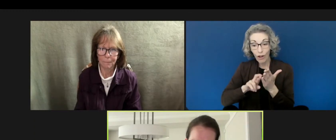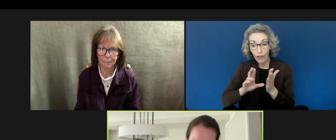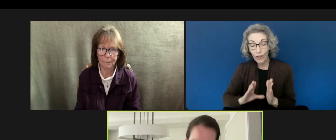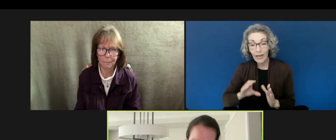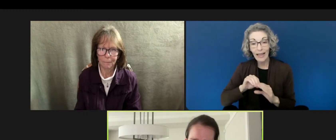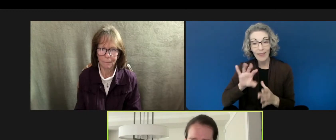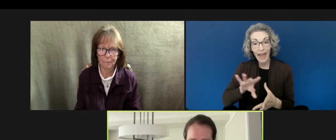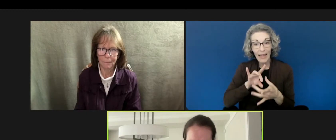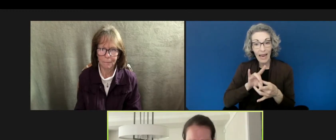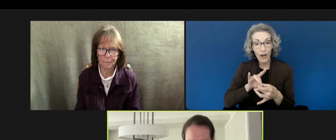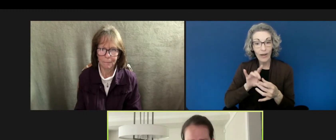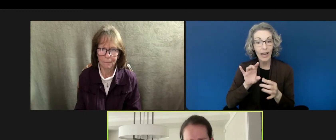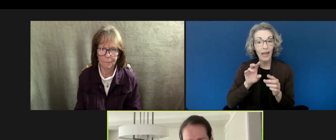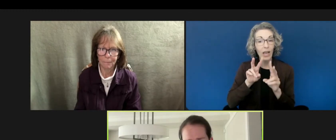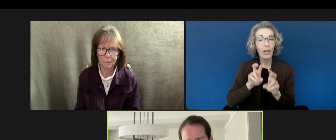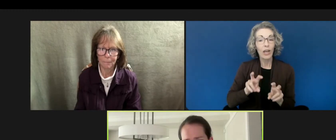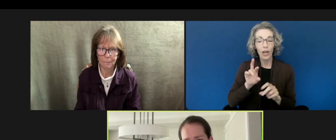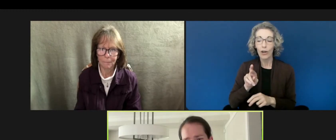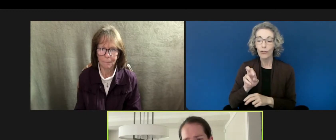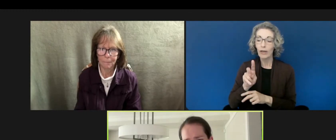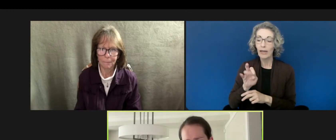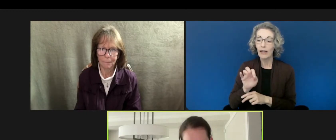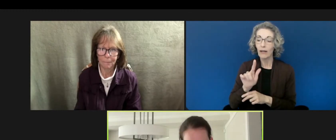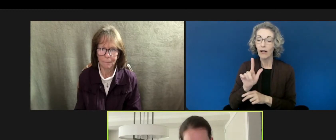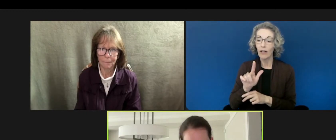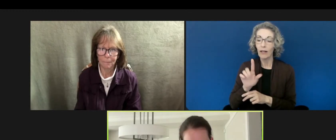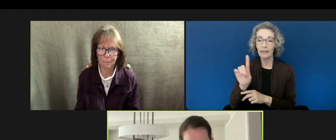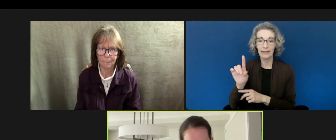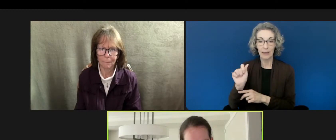access, and health professions education.